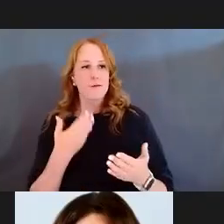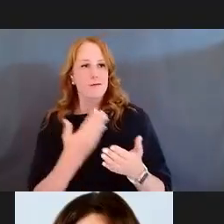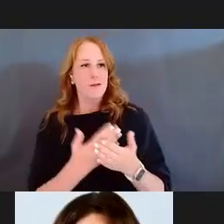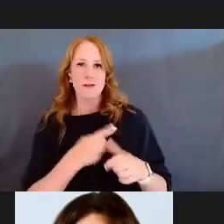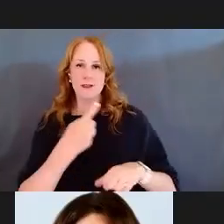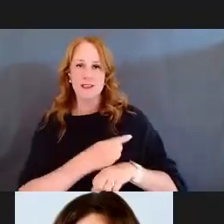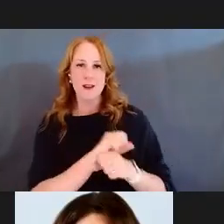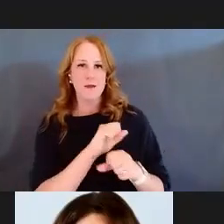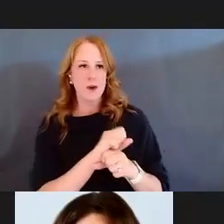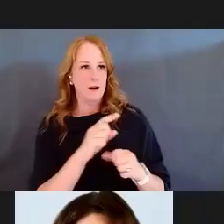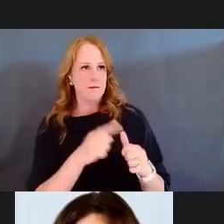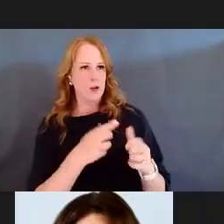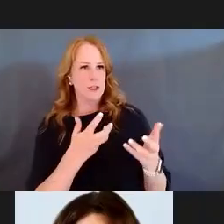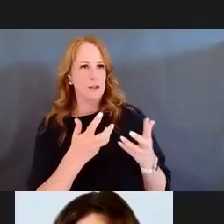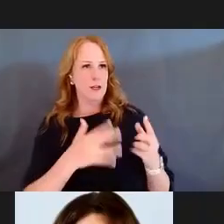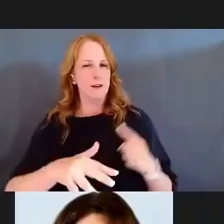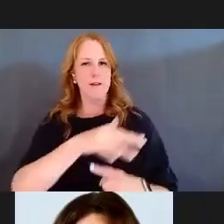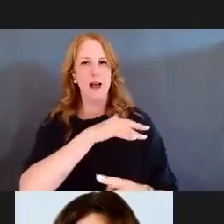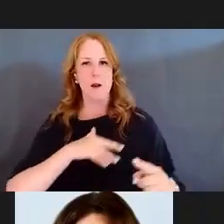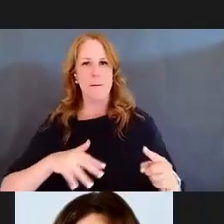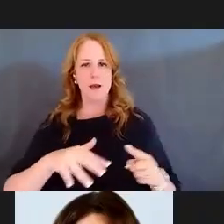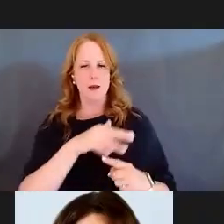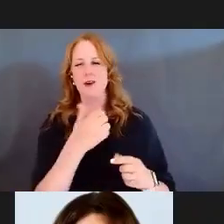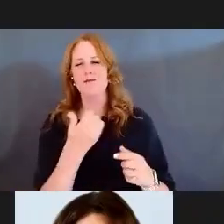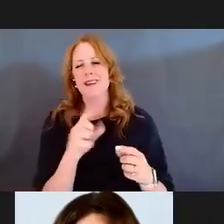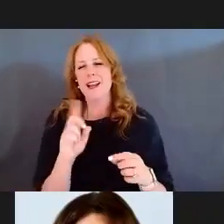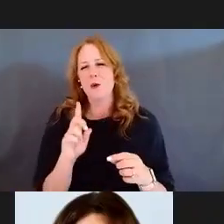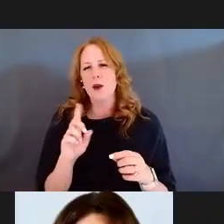environment or when when we arrive anywhere for the first time, our very first interaction is with